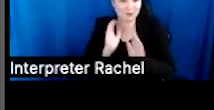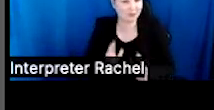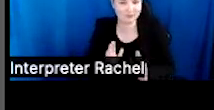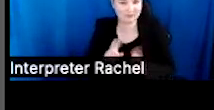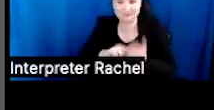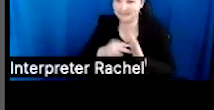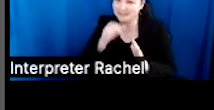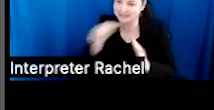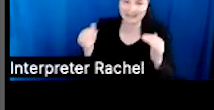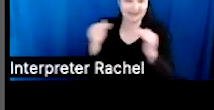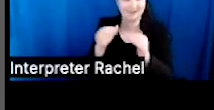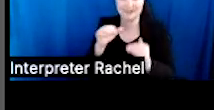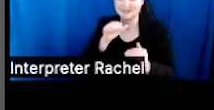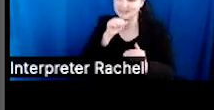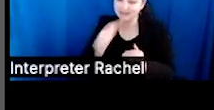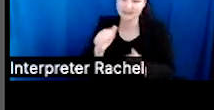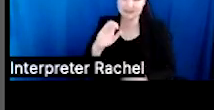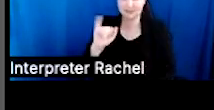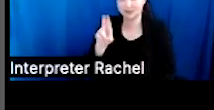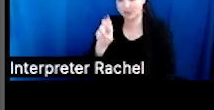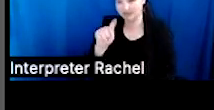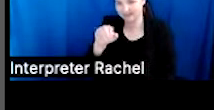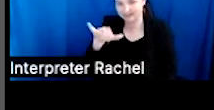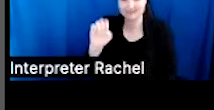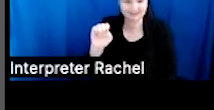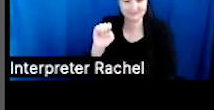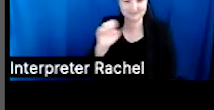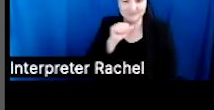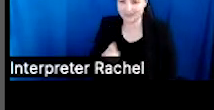I think this gap between what museums do outwardly, representationally,